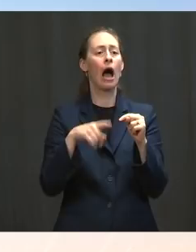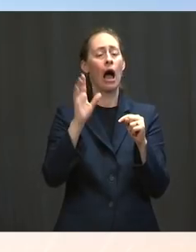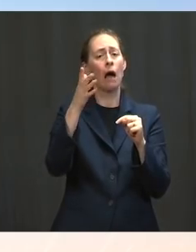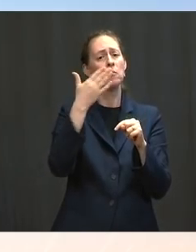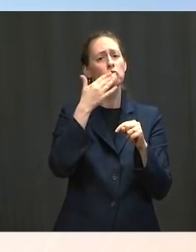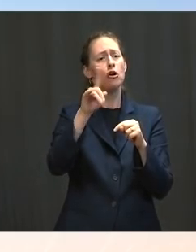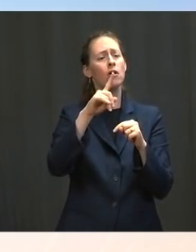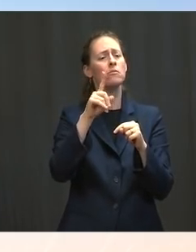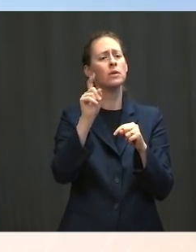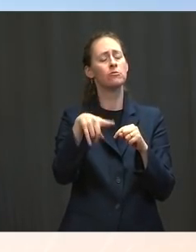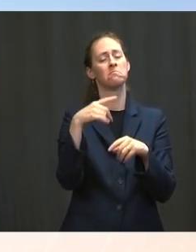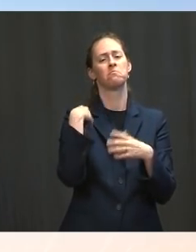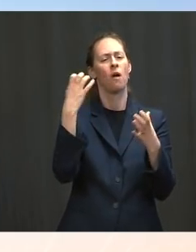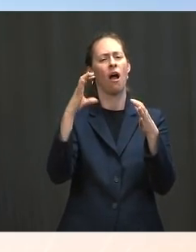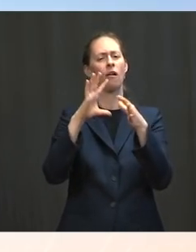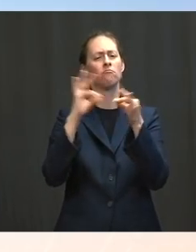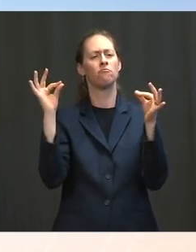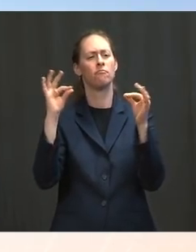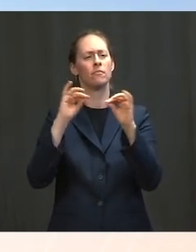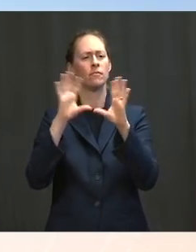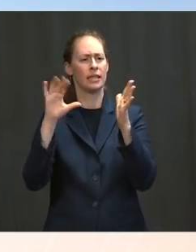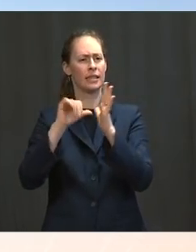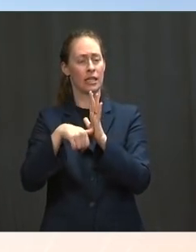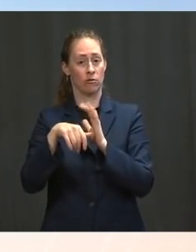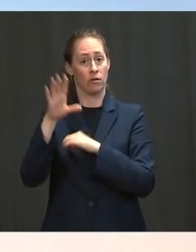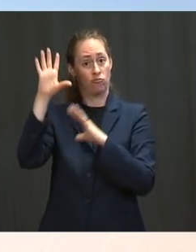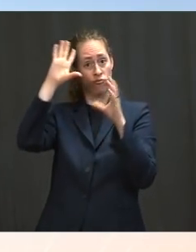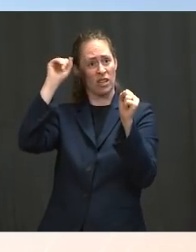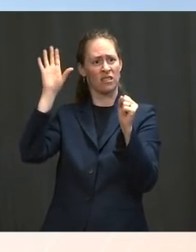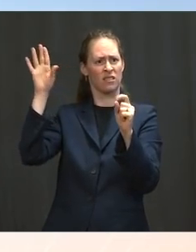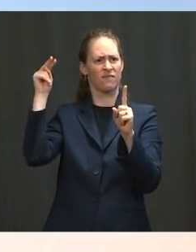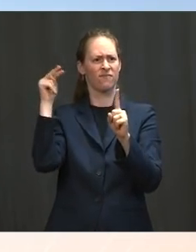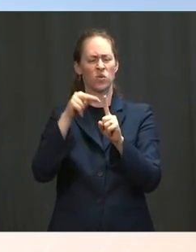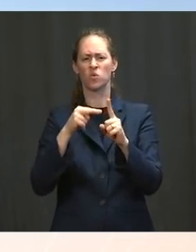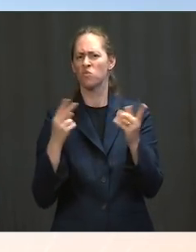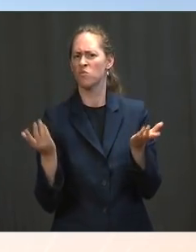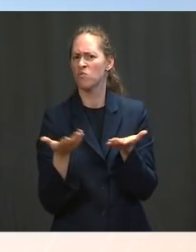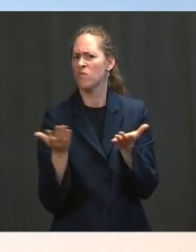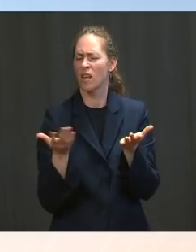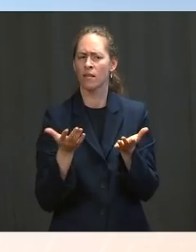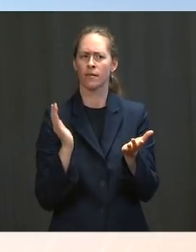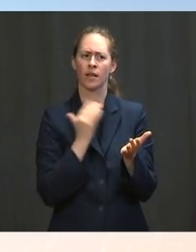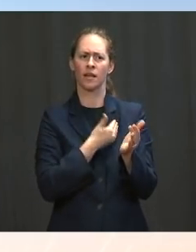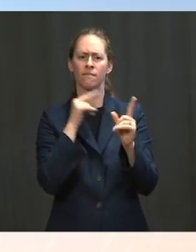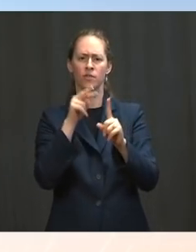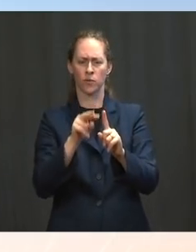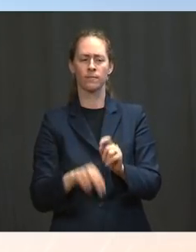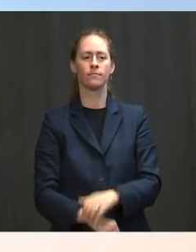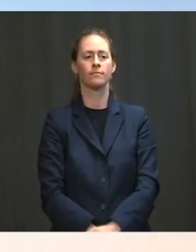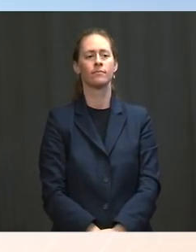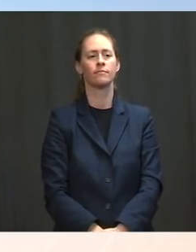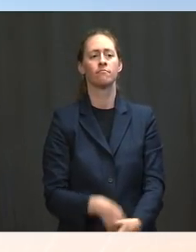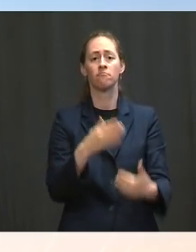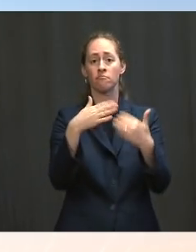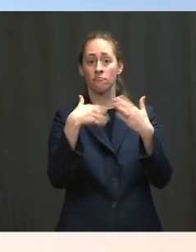that the President's view and the administration's view is that, even as it is criminal actors who are taking these actions